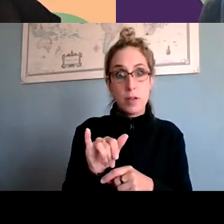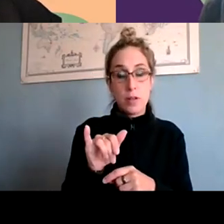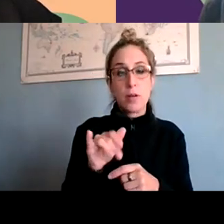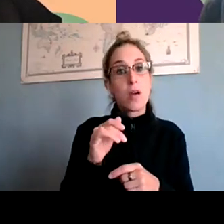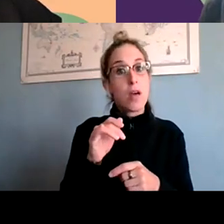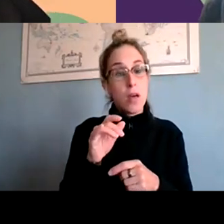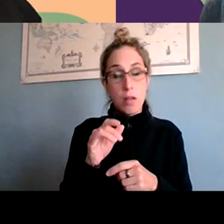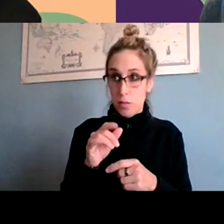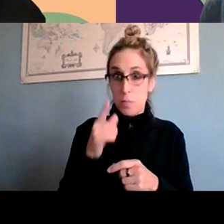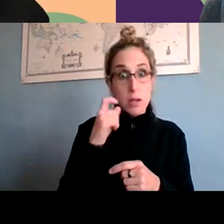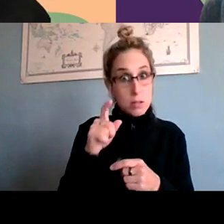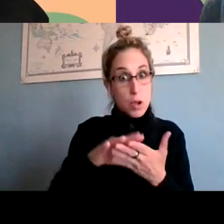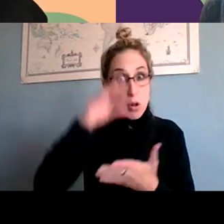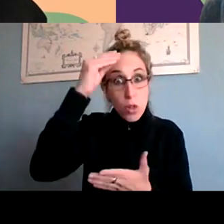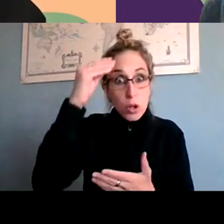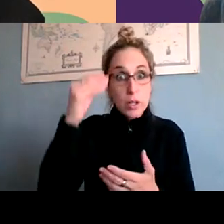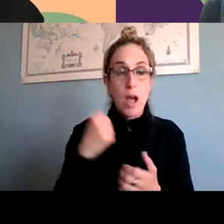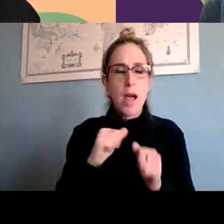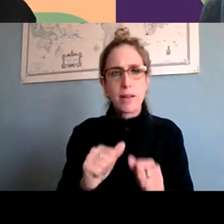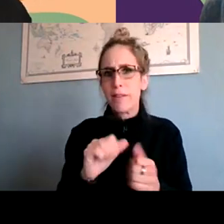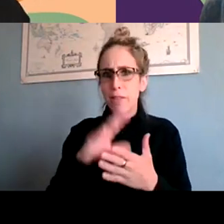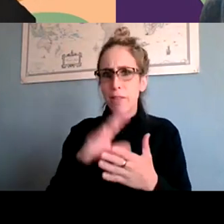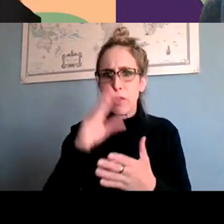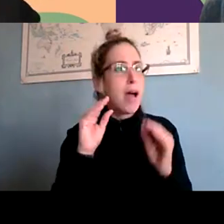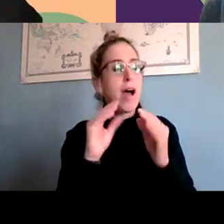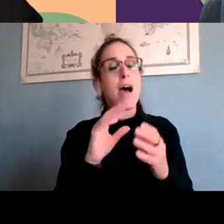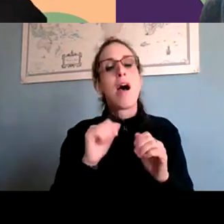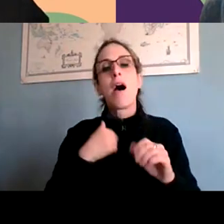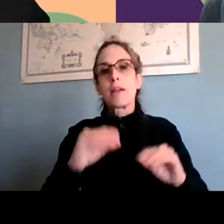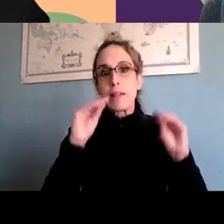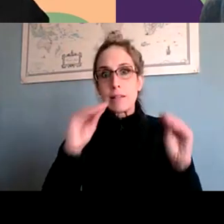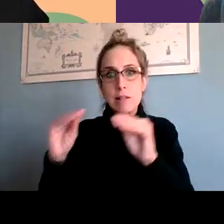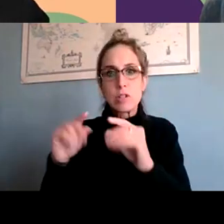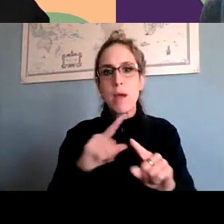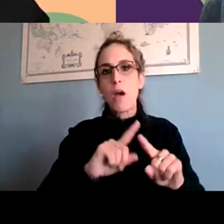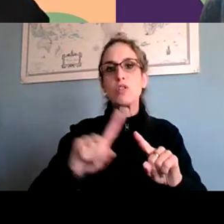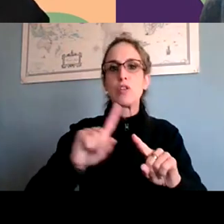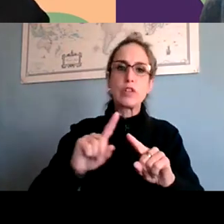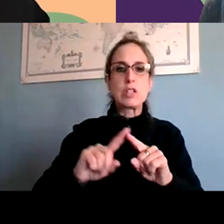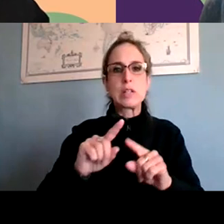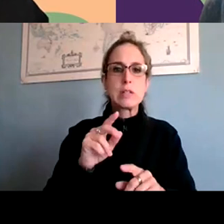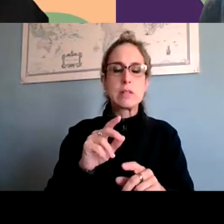Aurora Chang: I could certainly lecture about difference I don't think it'll have the same impact as students to English stories.